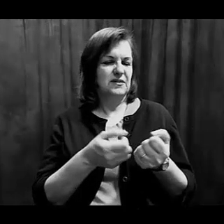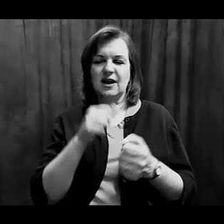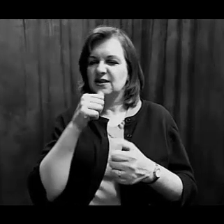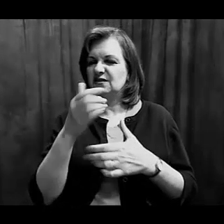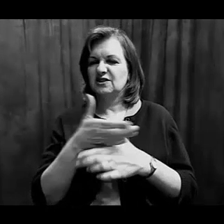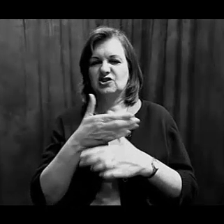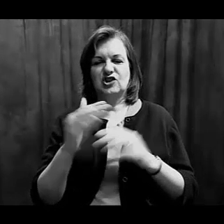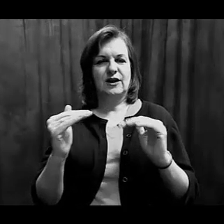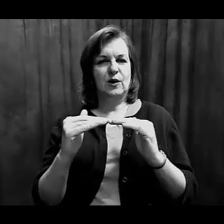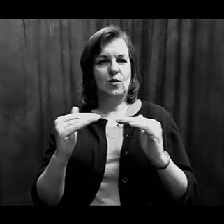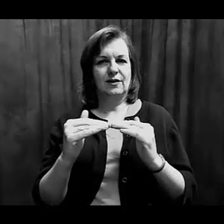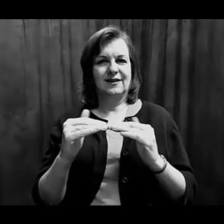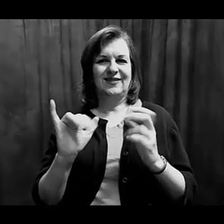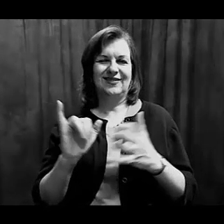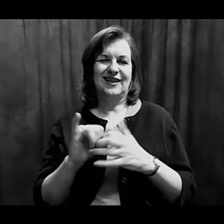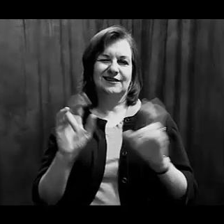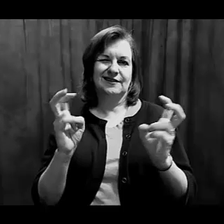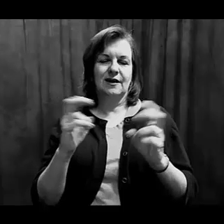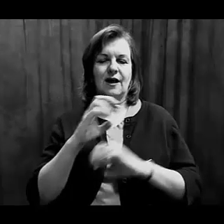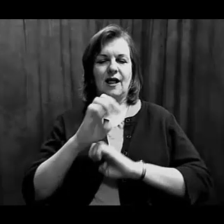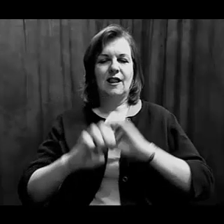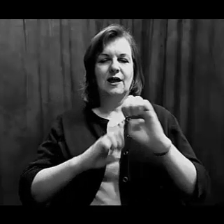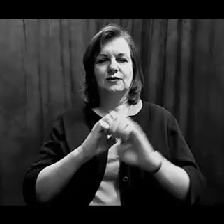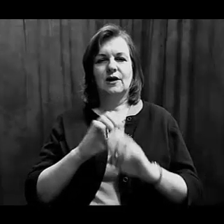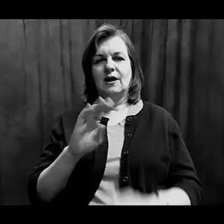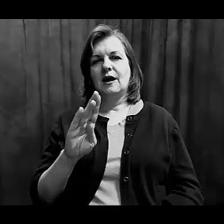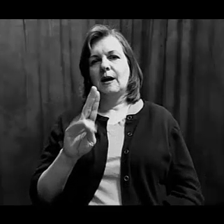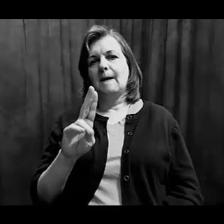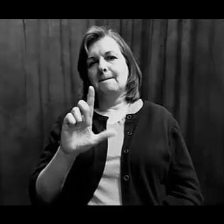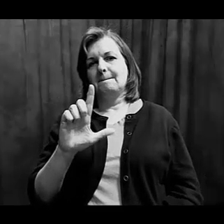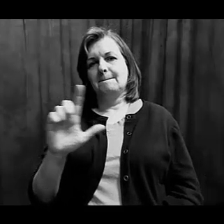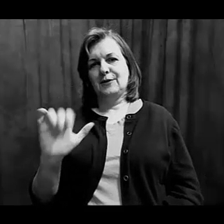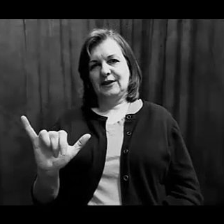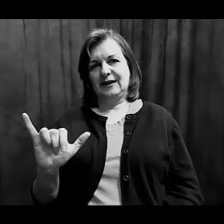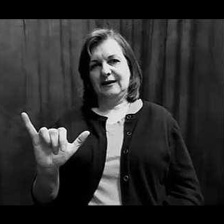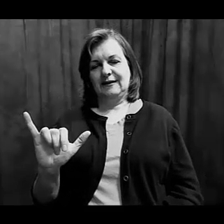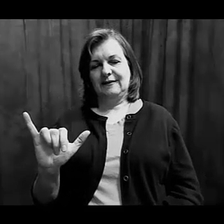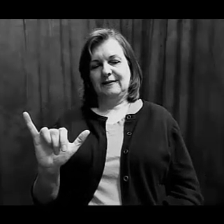its not going to share equally -- it's an electron bully!!